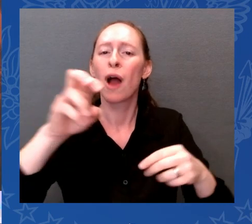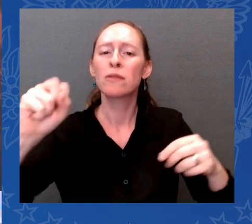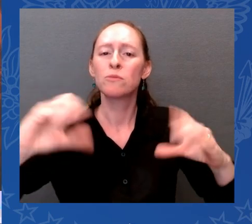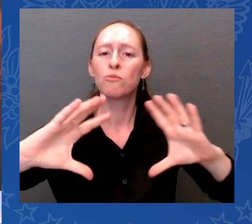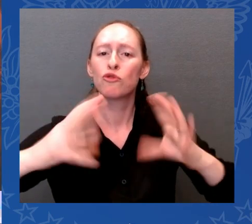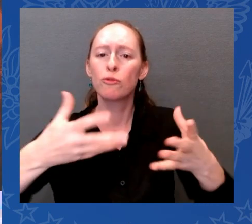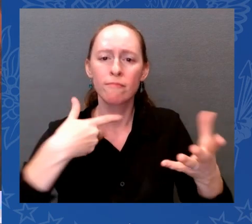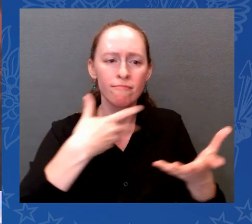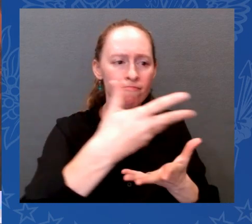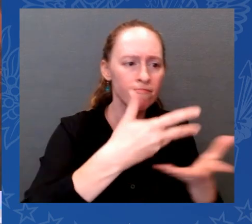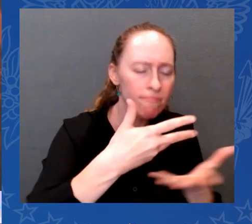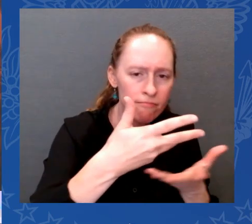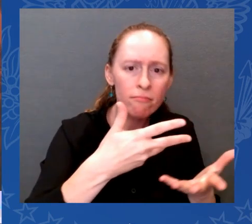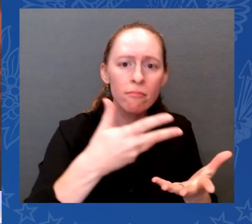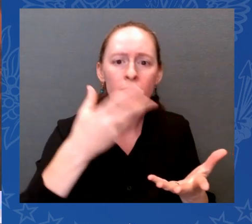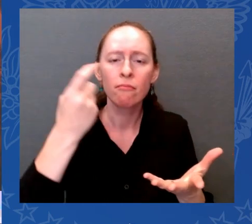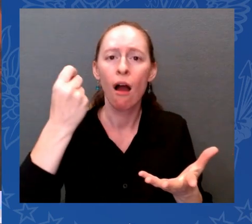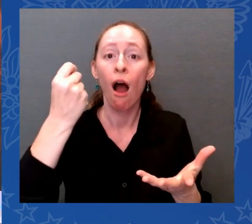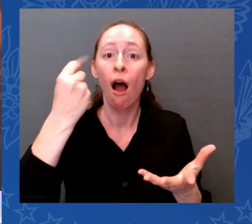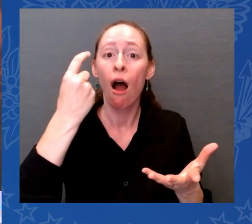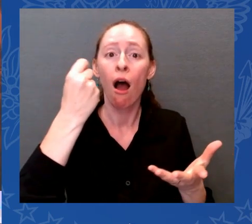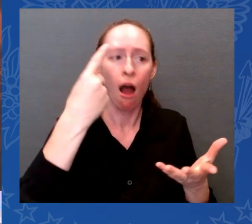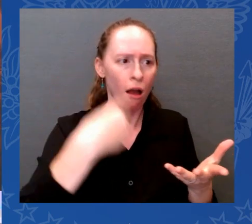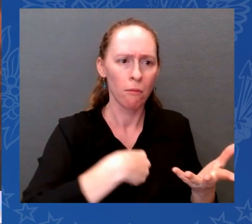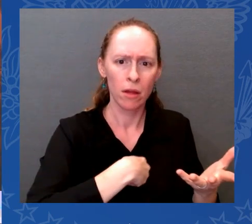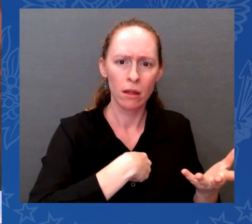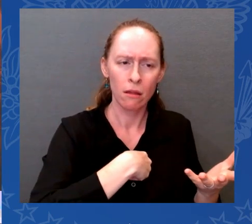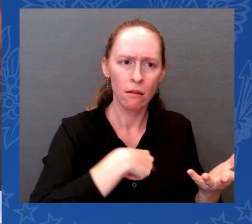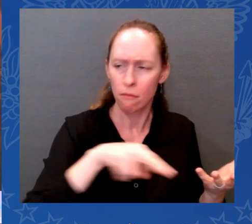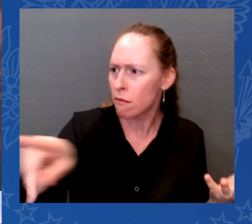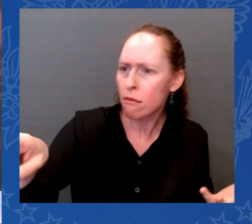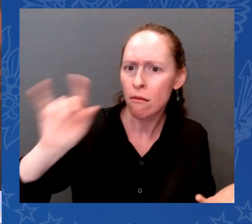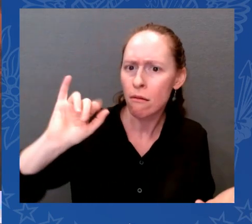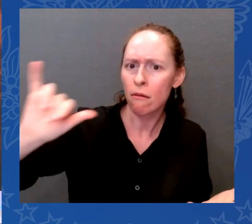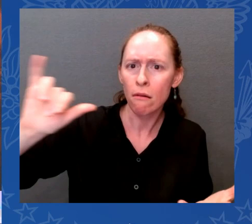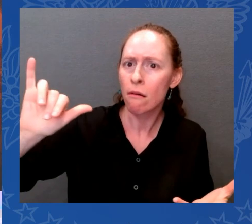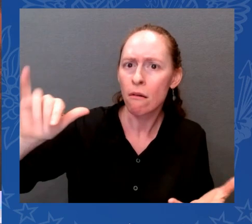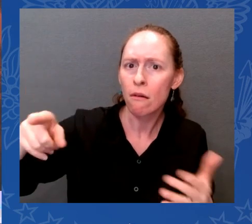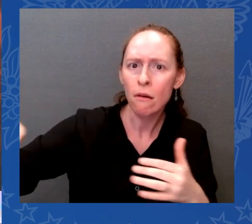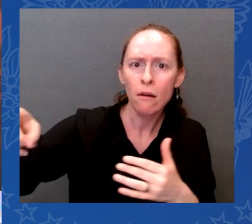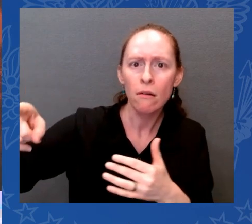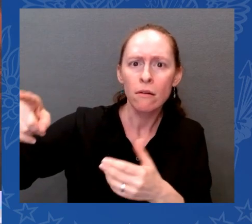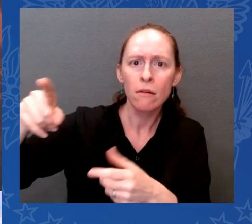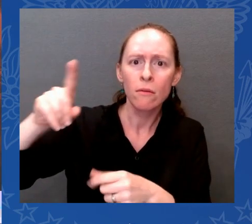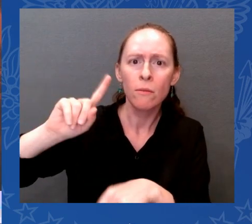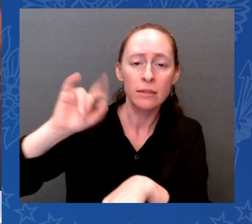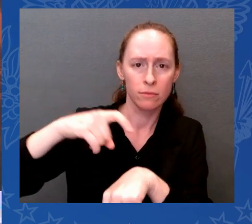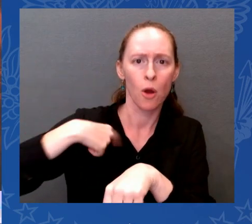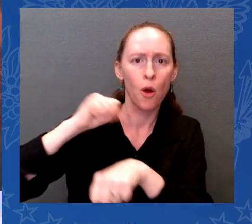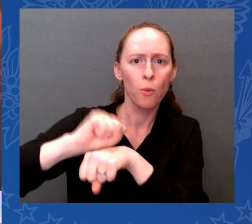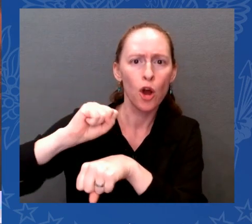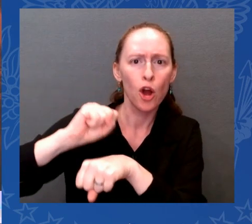literally that -- of those proportions. And from the basement to the third floor, the attic, everything was ruined.